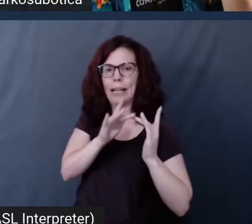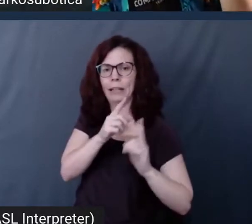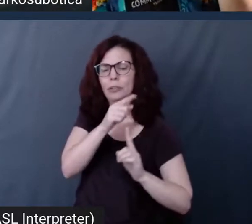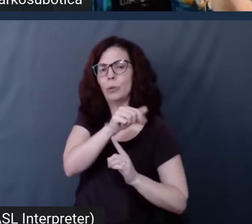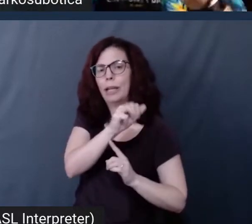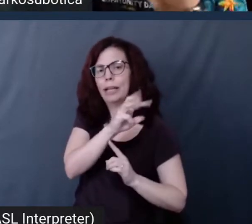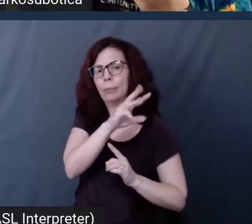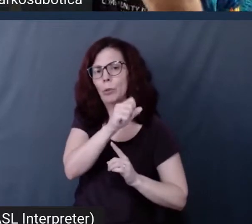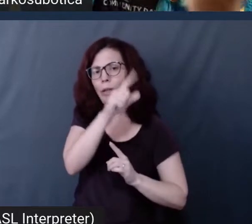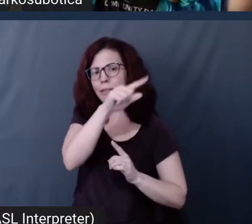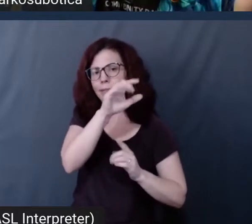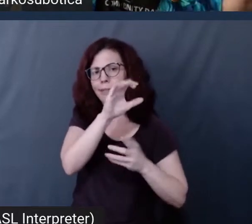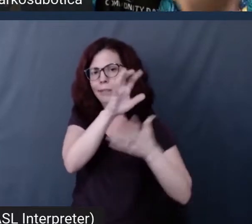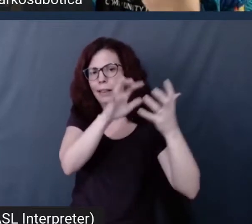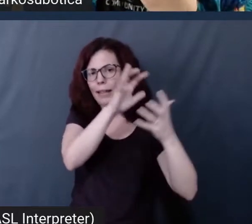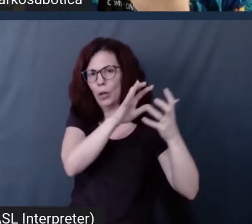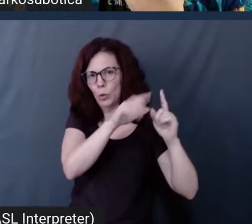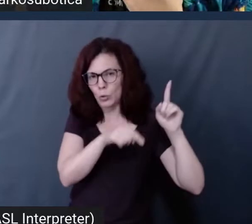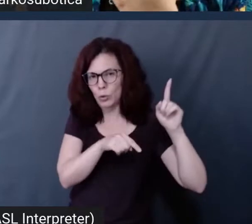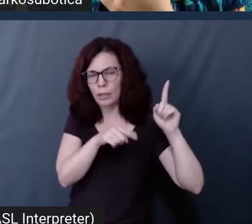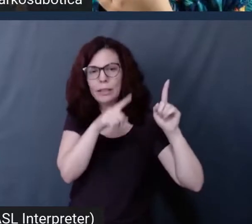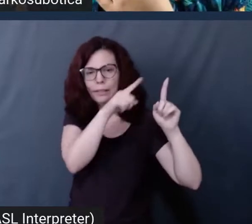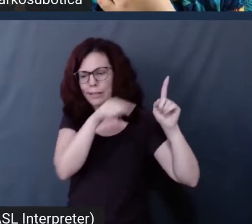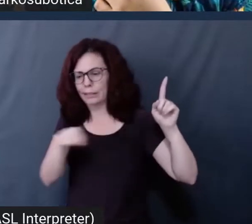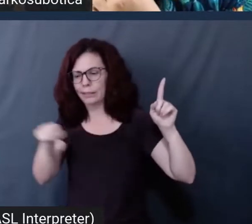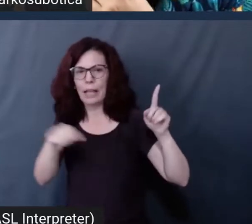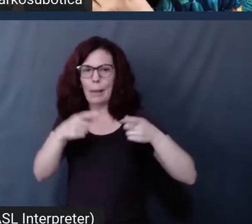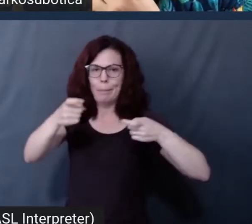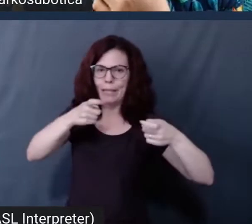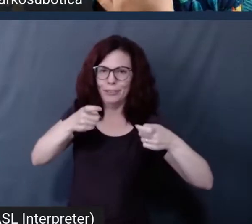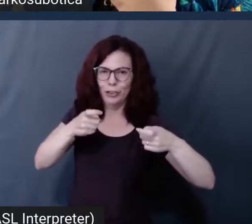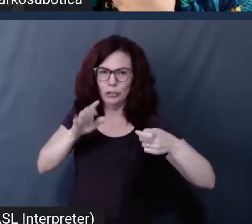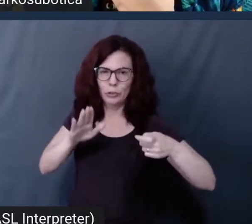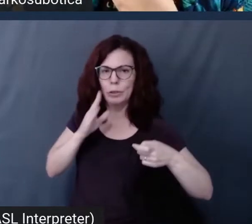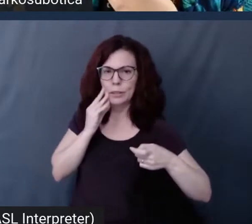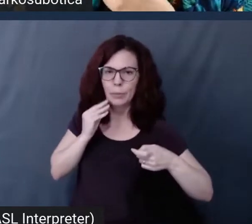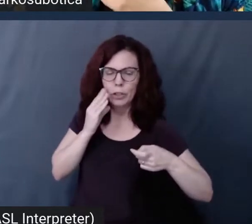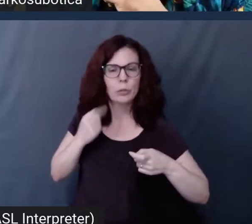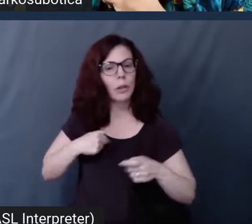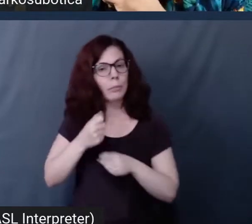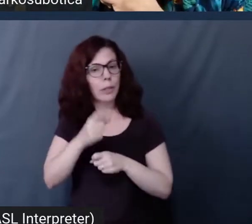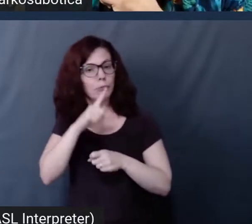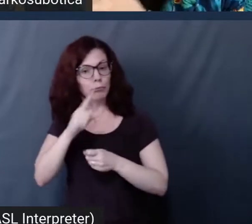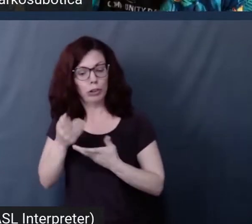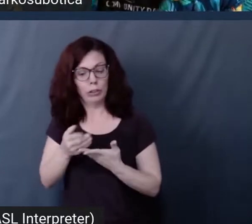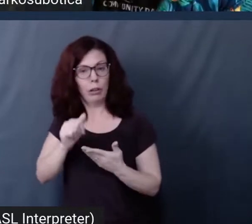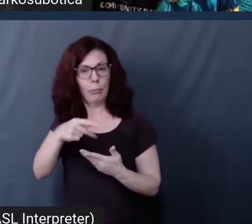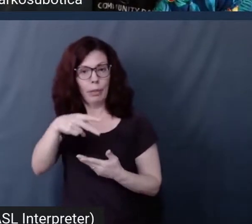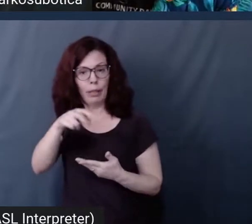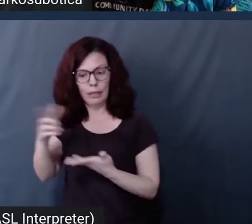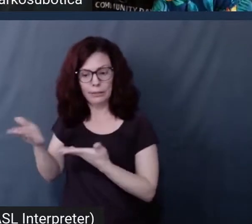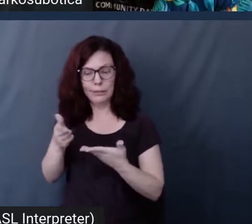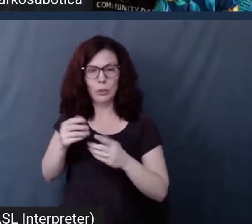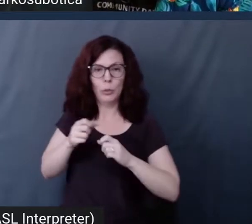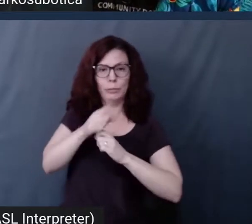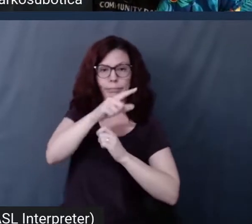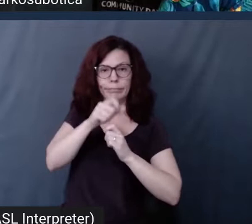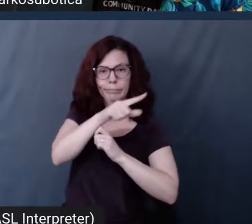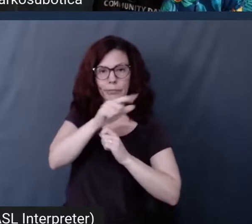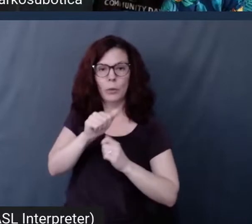because you know, this is a managed experience, so we want to make sure the appliances are constantly communicating with the AWS cloud,